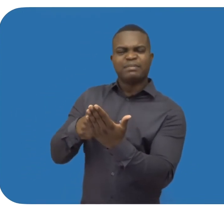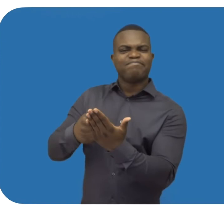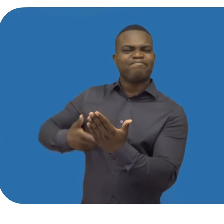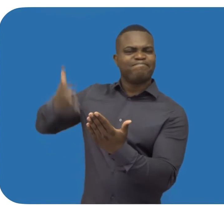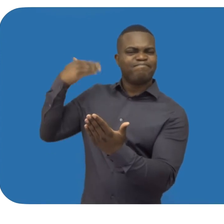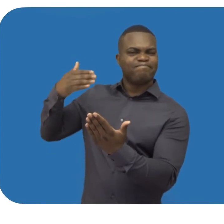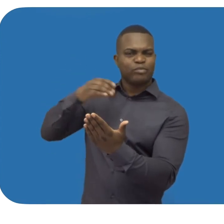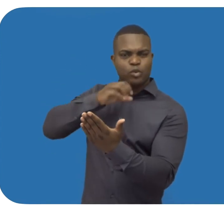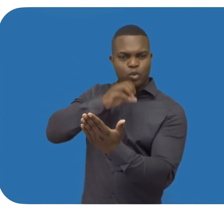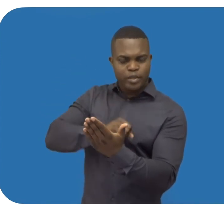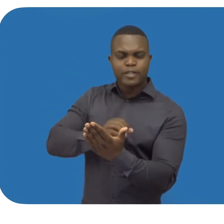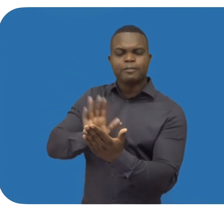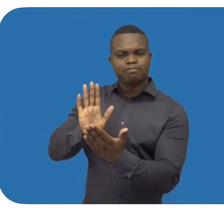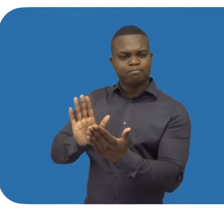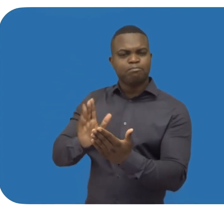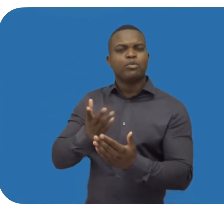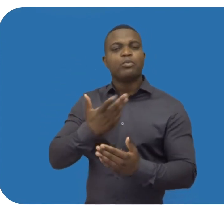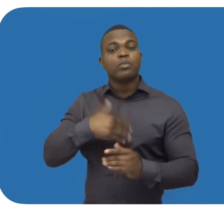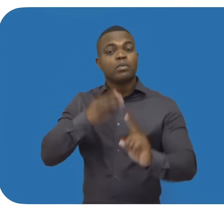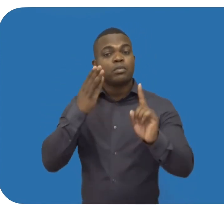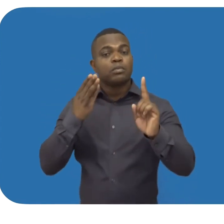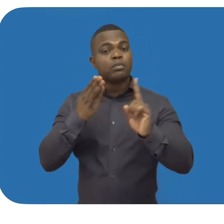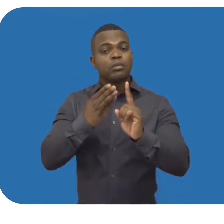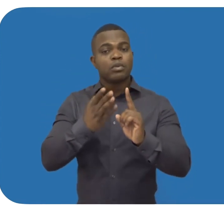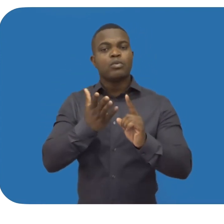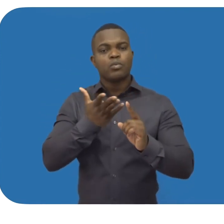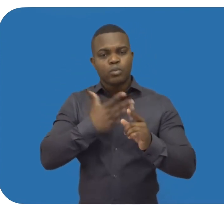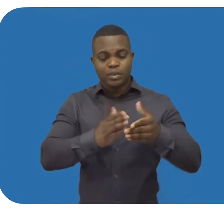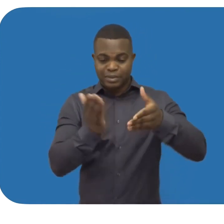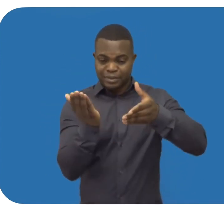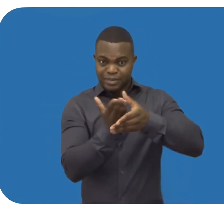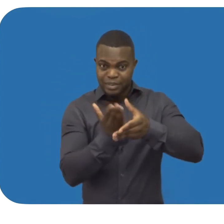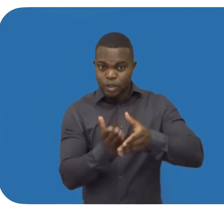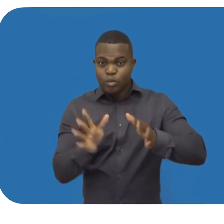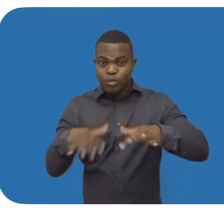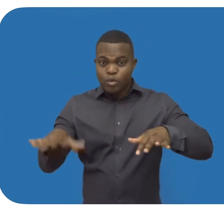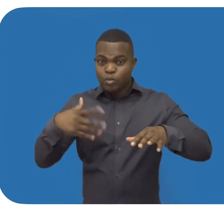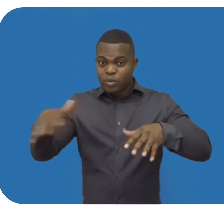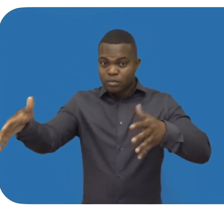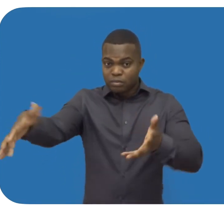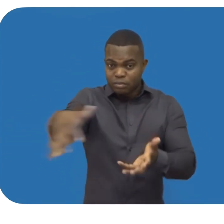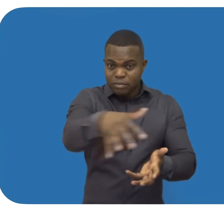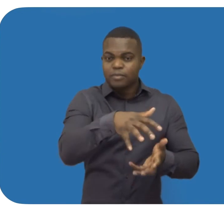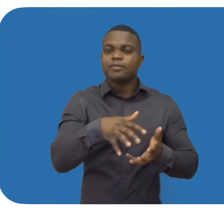Our goal is to treat the compendium as a growing resource that will be extended and revised over time.